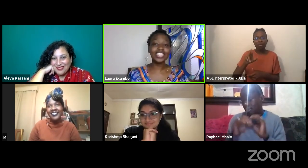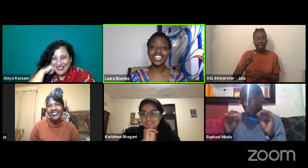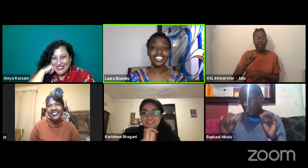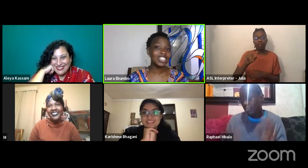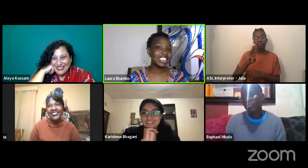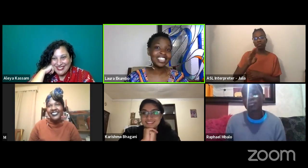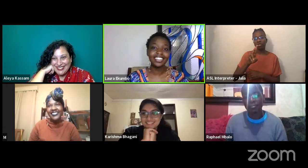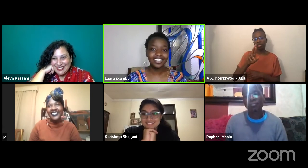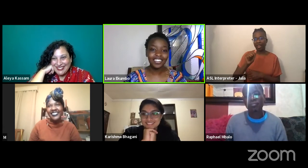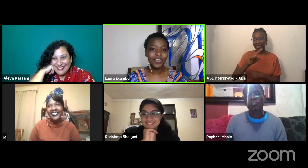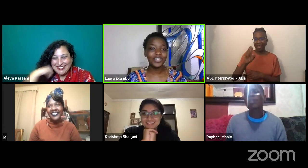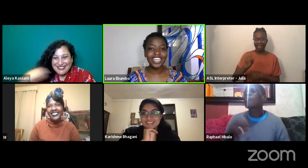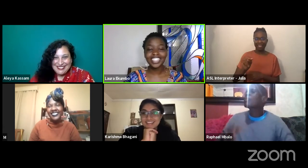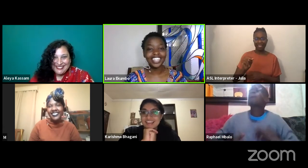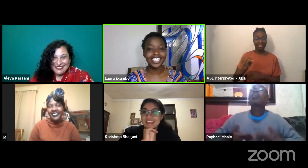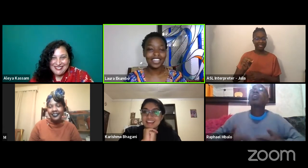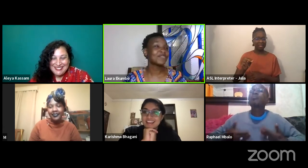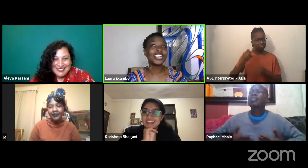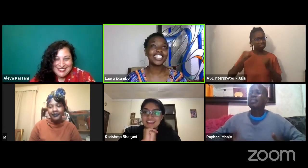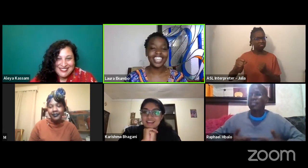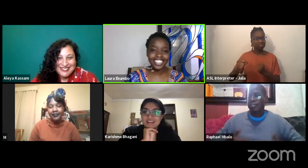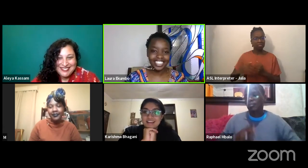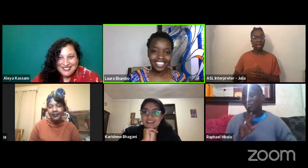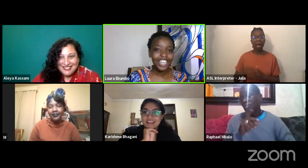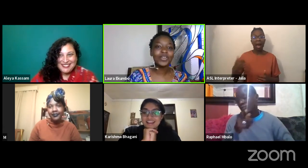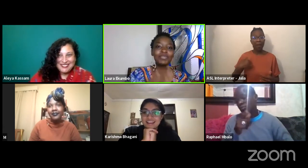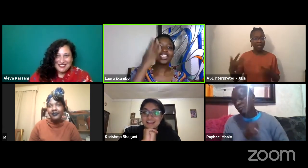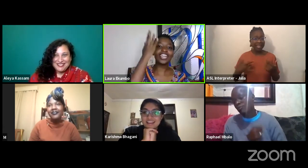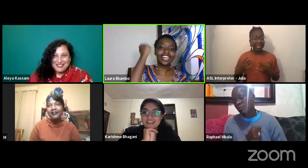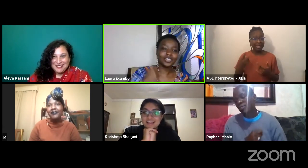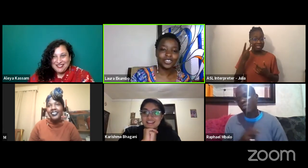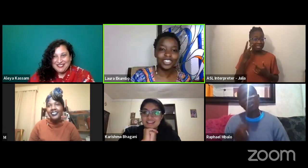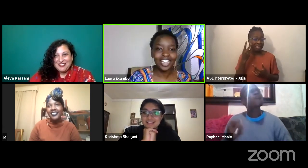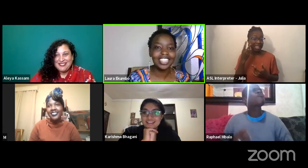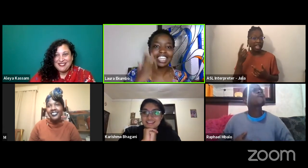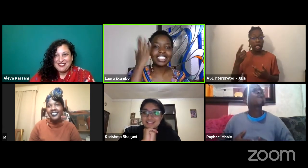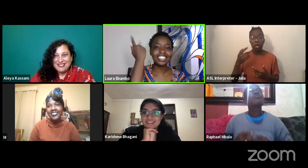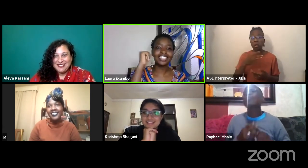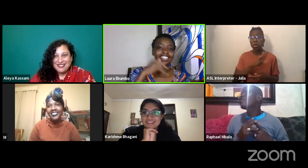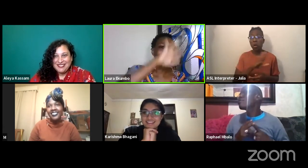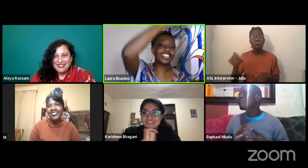I'm excited to see what you guys send us I'm very excited. It could be like, I don't know a scientist,